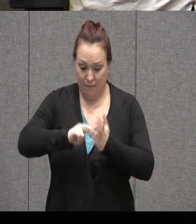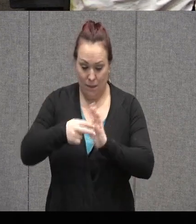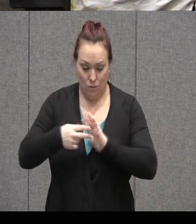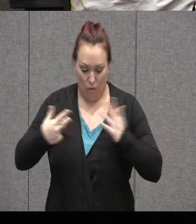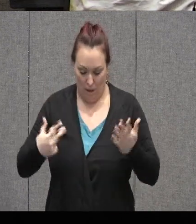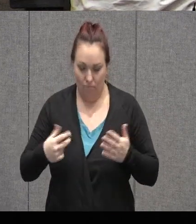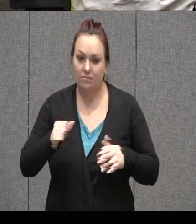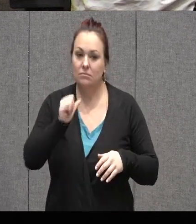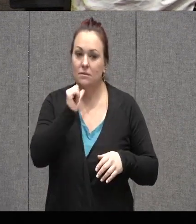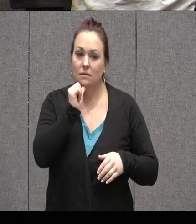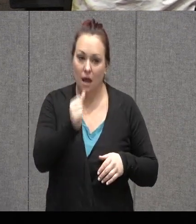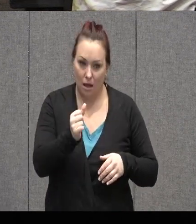Un.